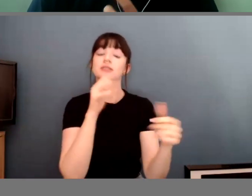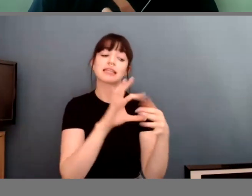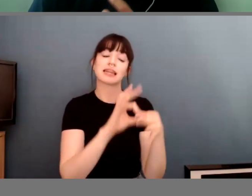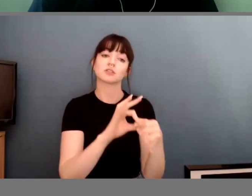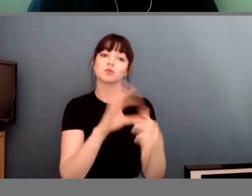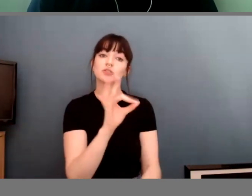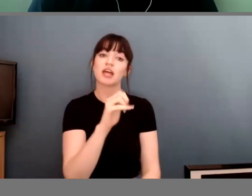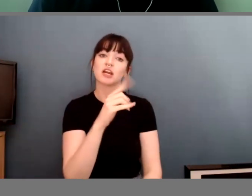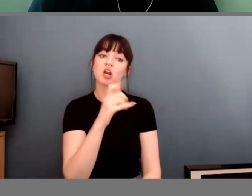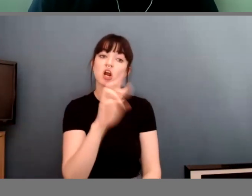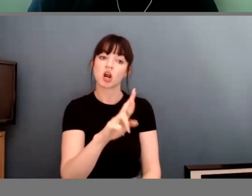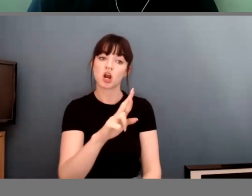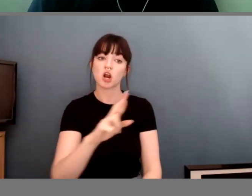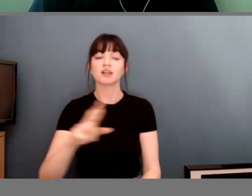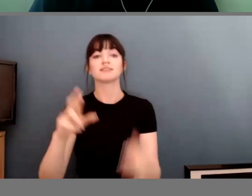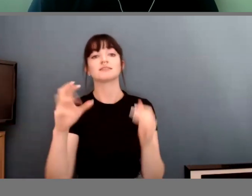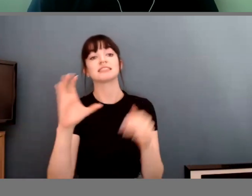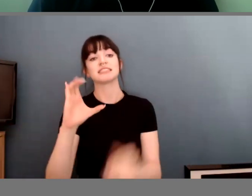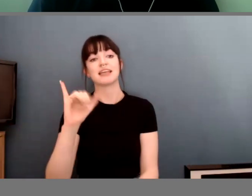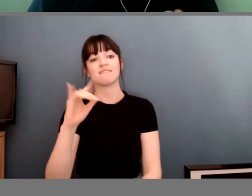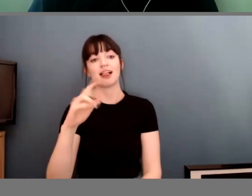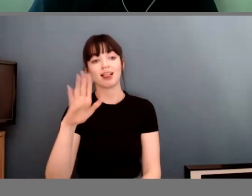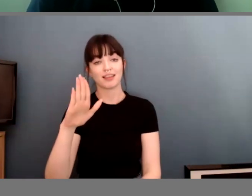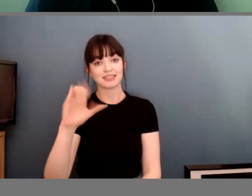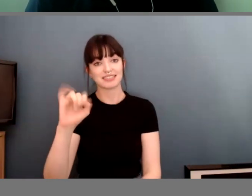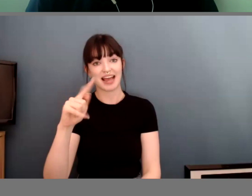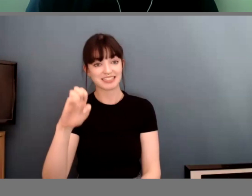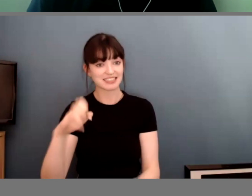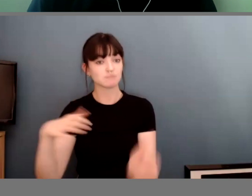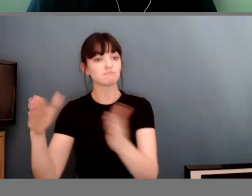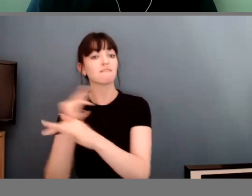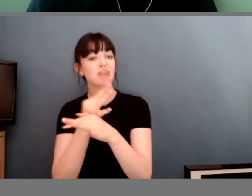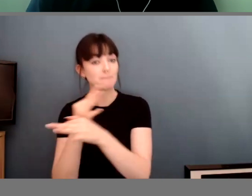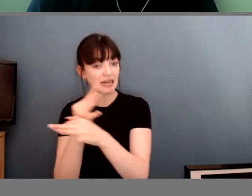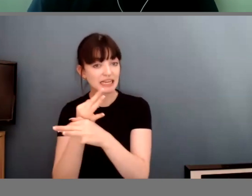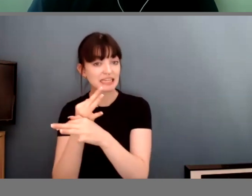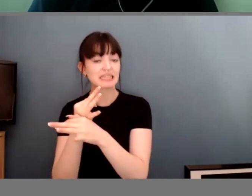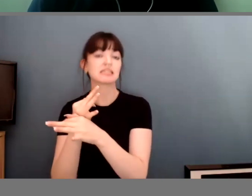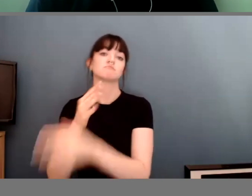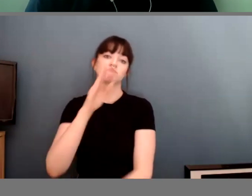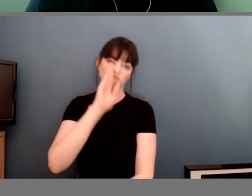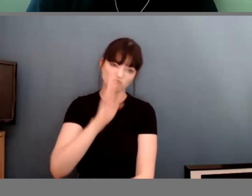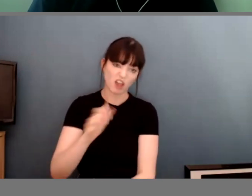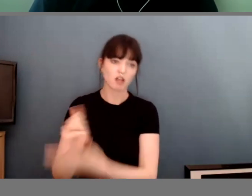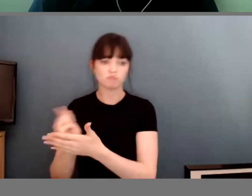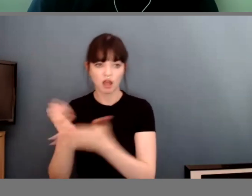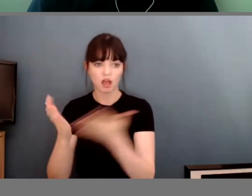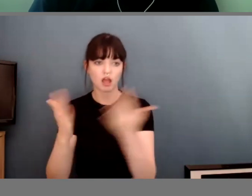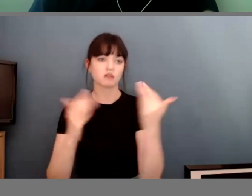and sexual orientation and religion, age, race, Traveller Community and disability. So they are